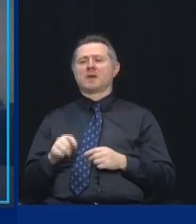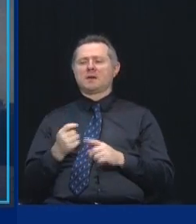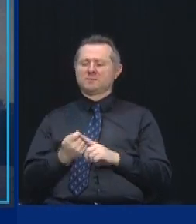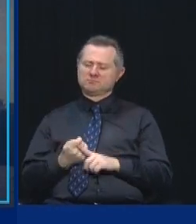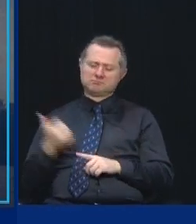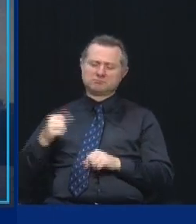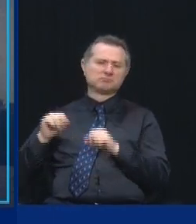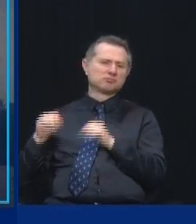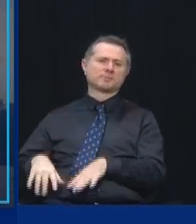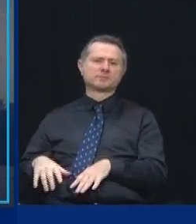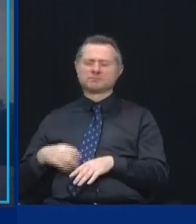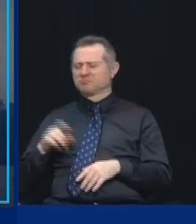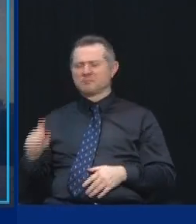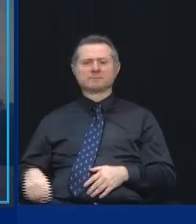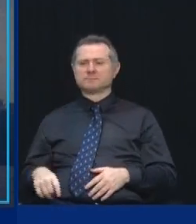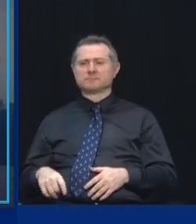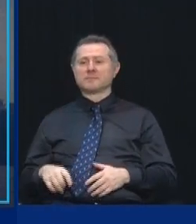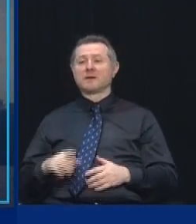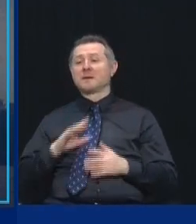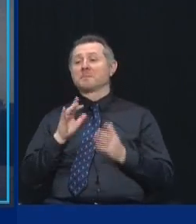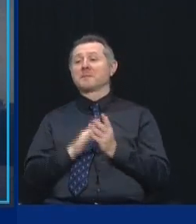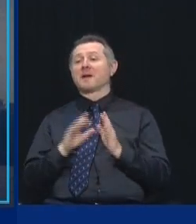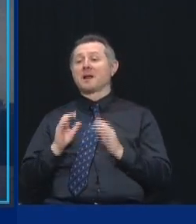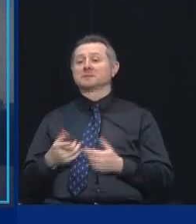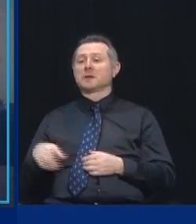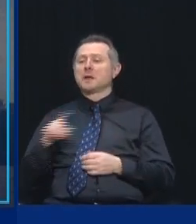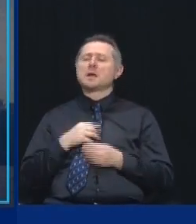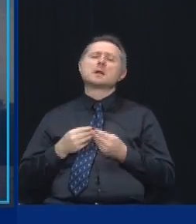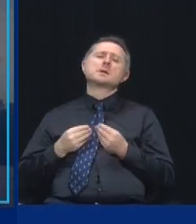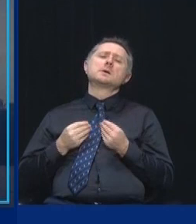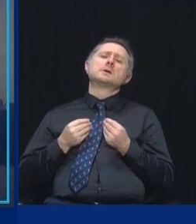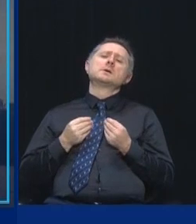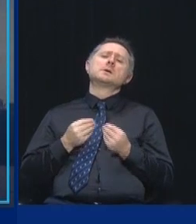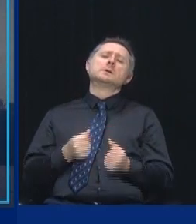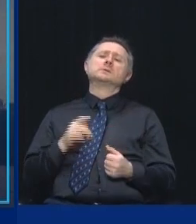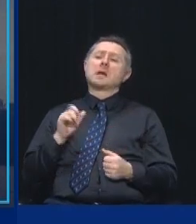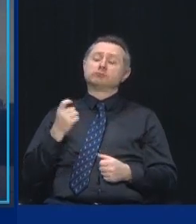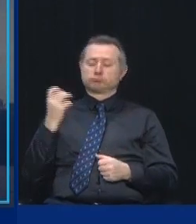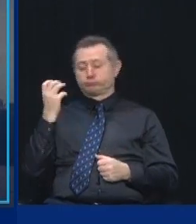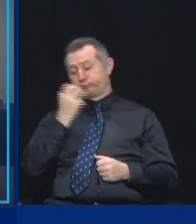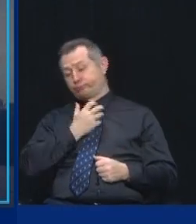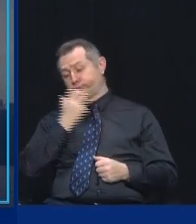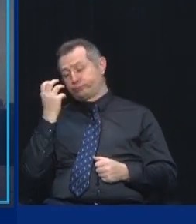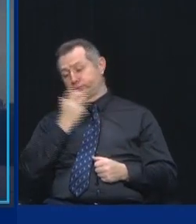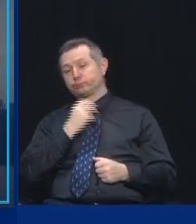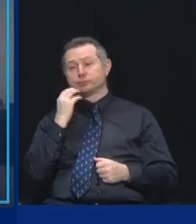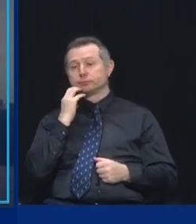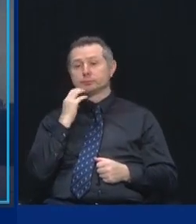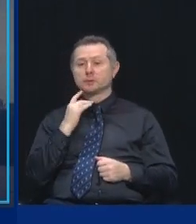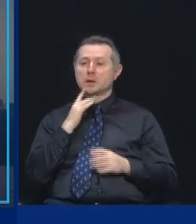GOES DOWN. WE HAVE TO REPEAL S.A.L.T.